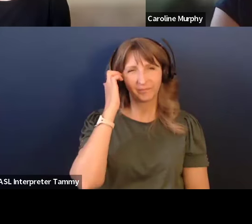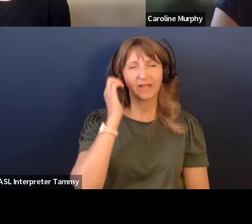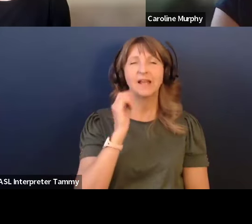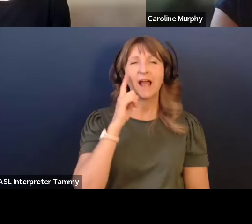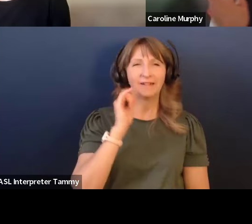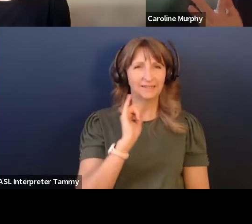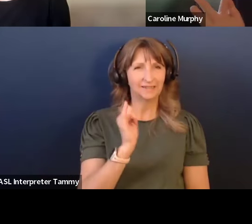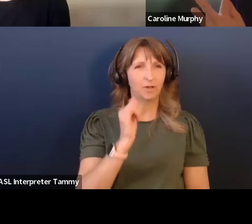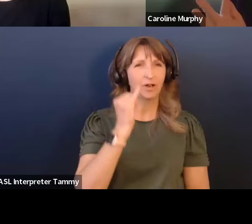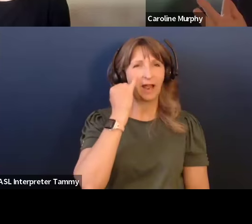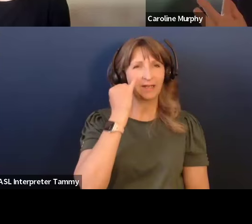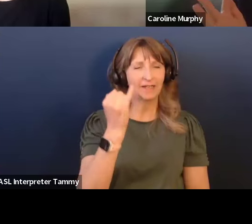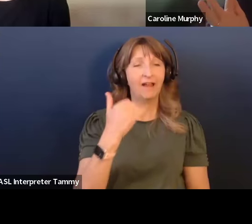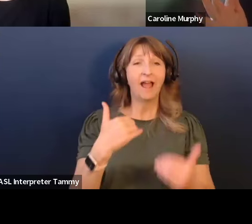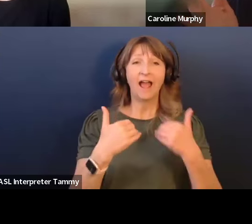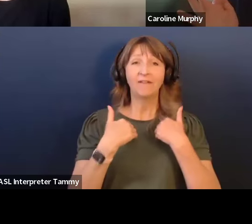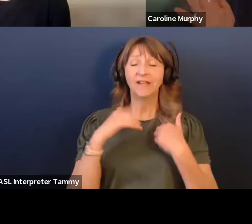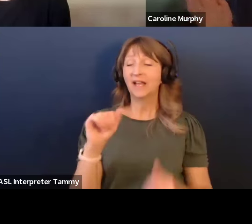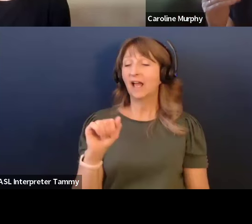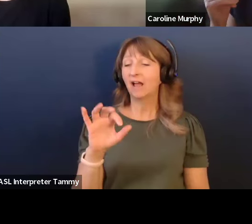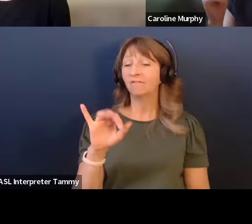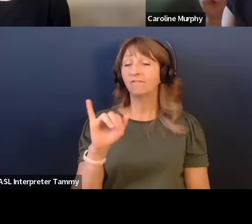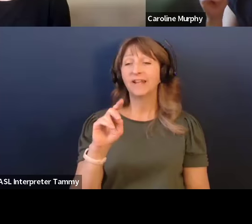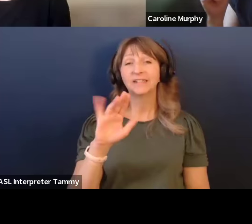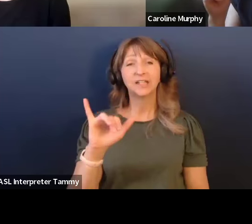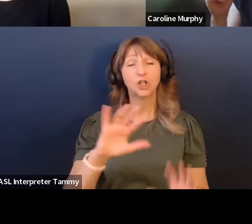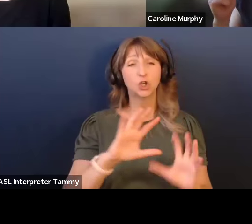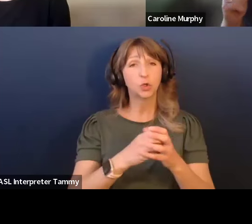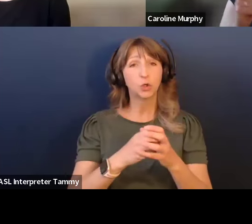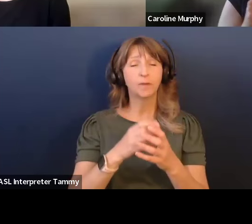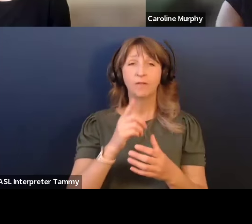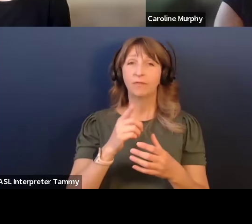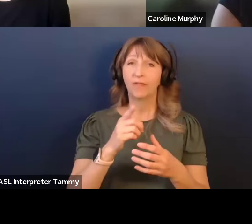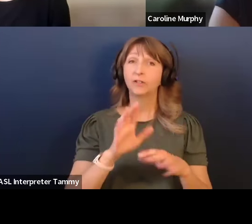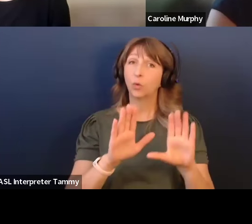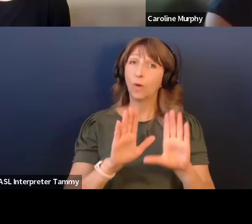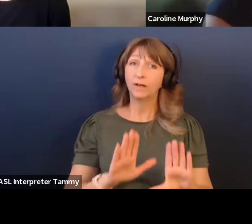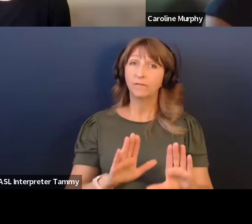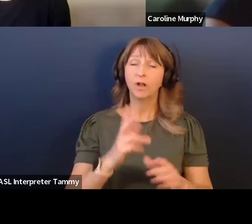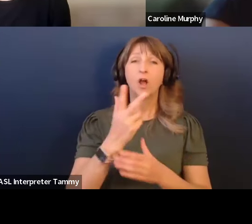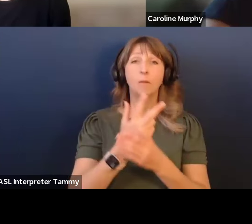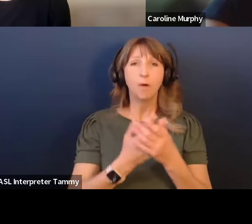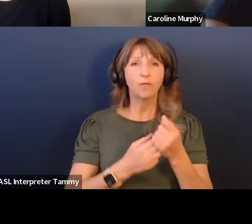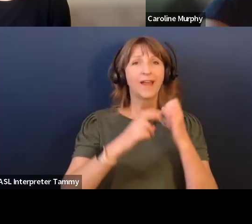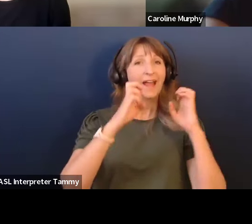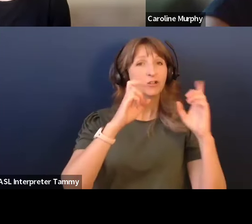this, having affinity group structure is wonderful both in the educational and professional settings.